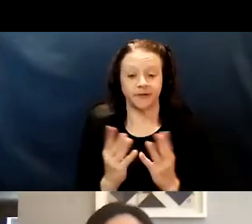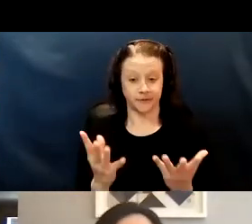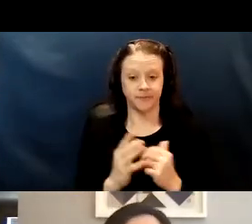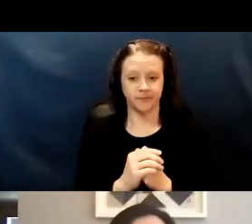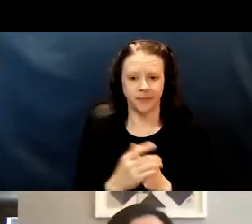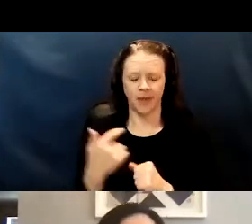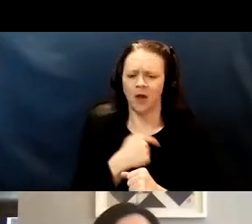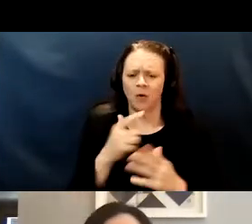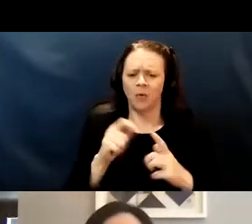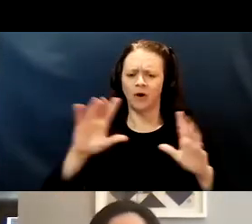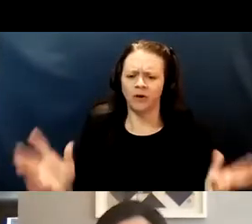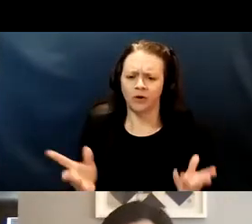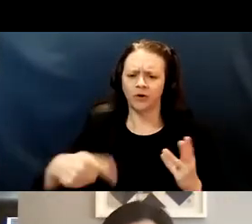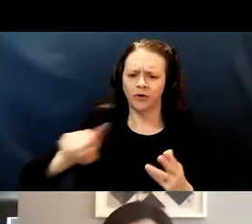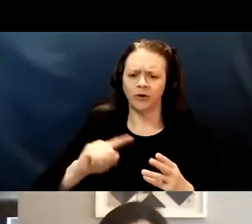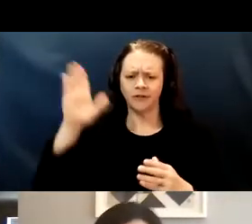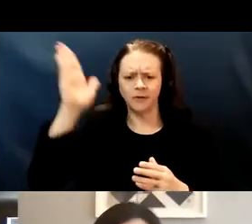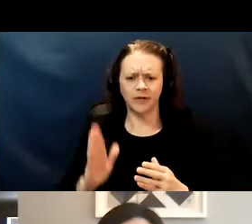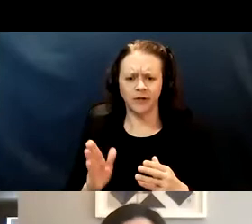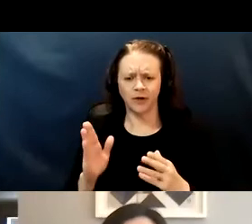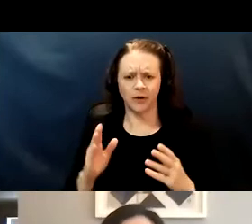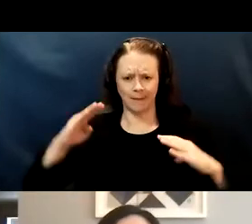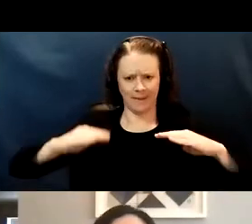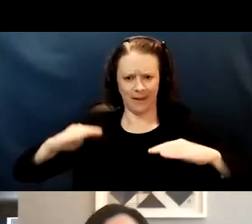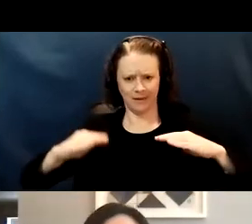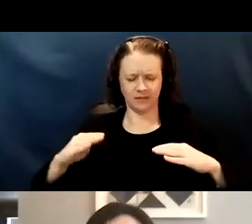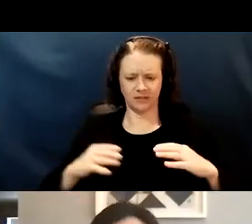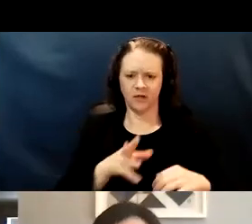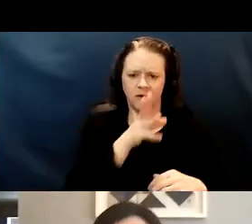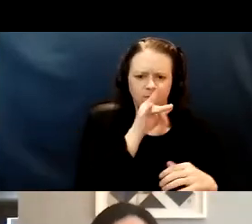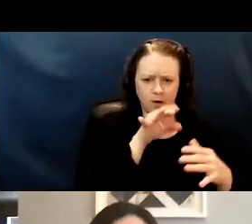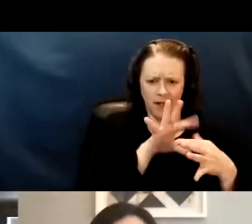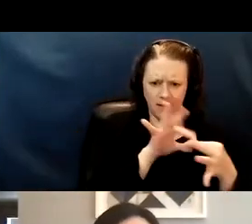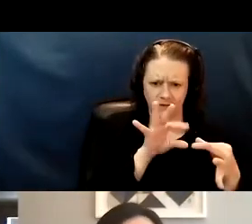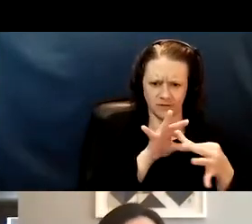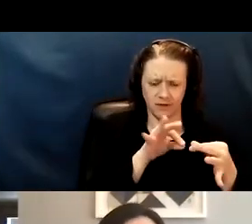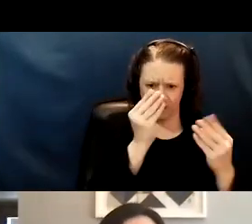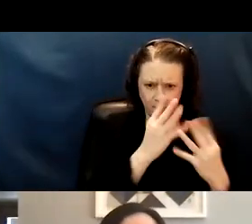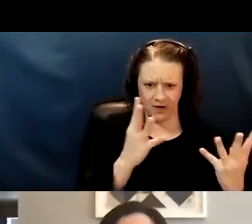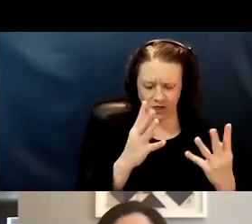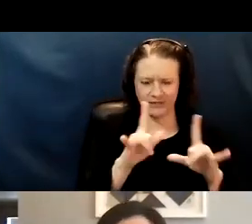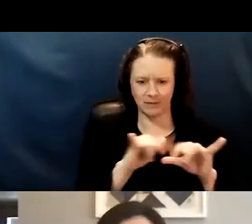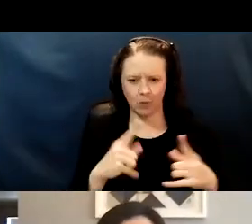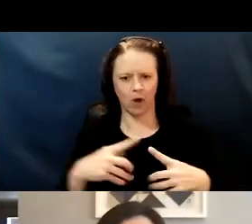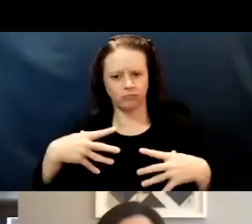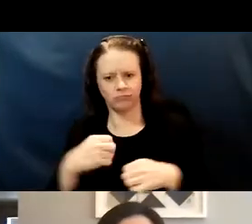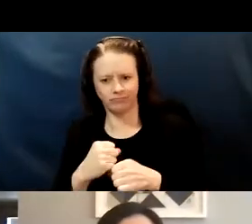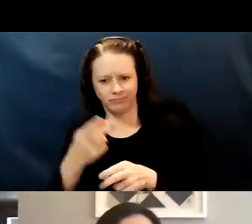our speakers to balance the need to verbalize visual information with the need to keep the text concise. So when we're asking our presenters